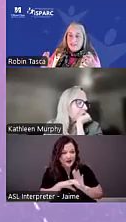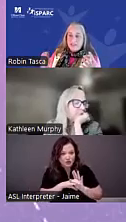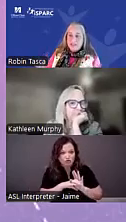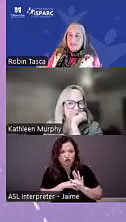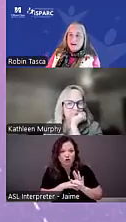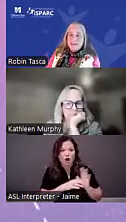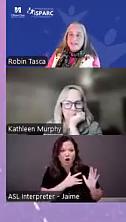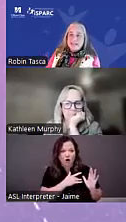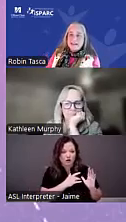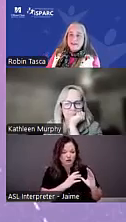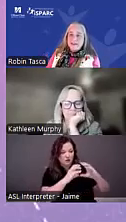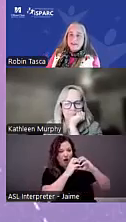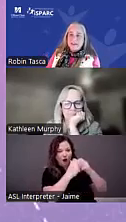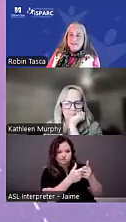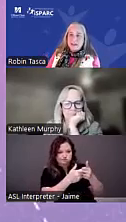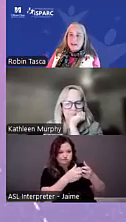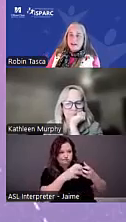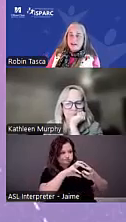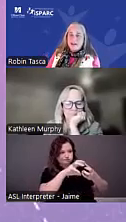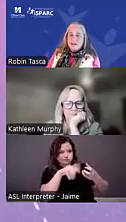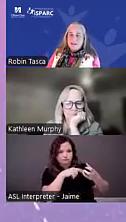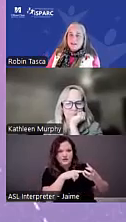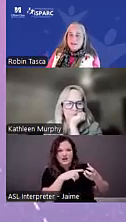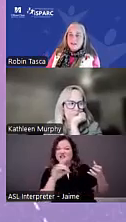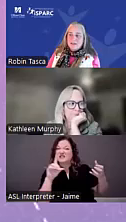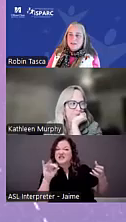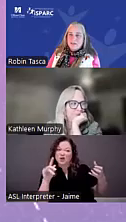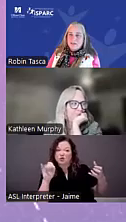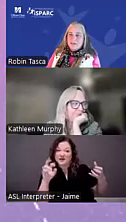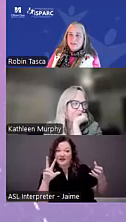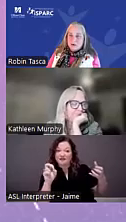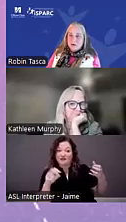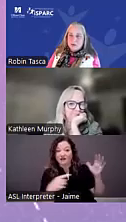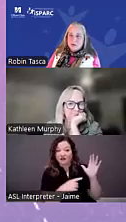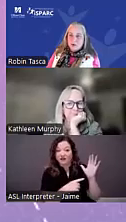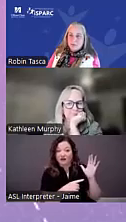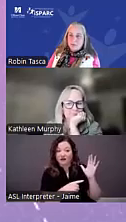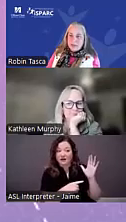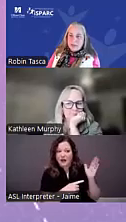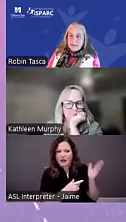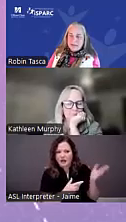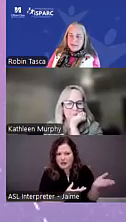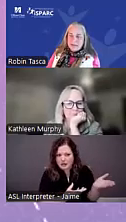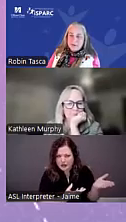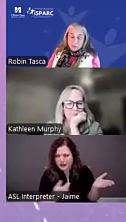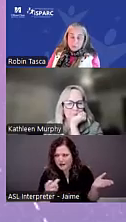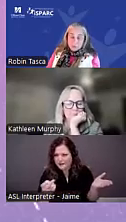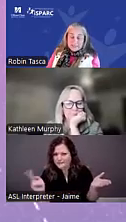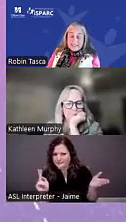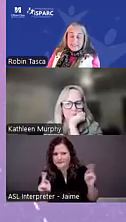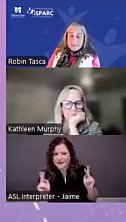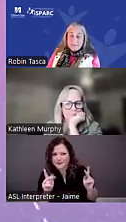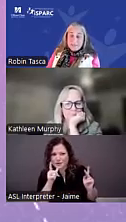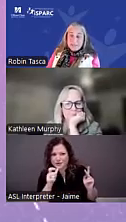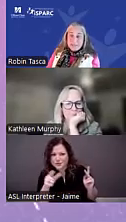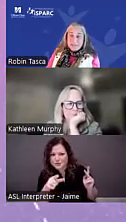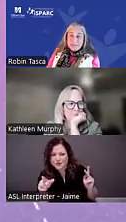if they just marked it as decorative, then those who are seeing this presentation